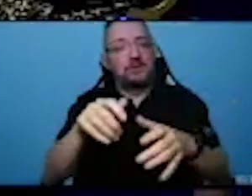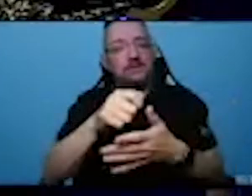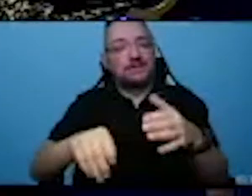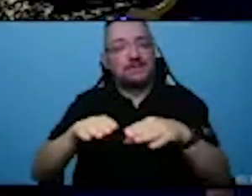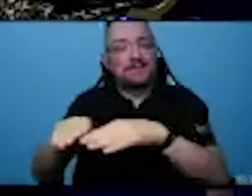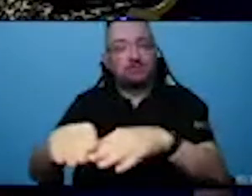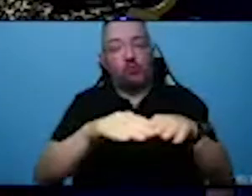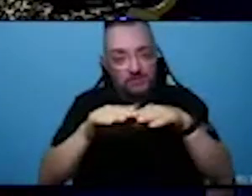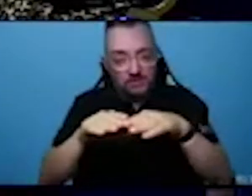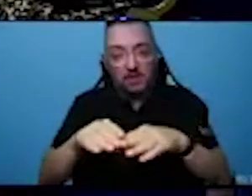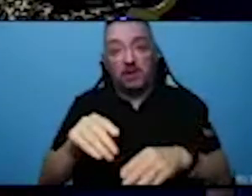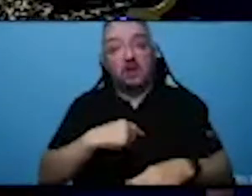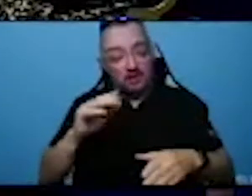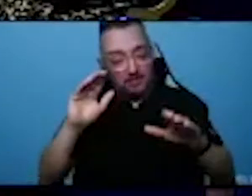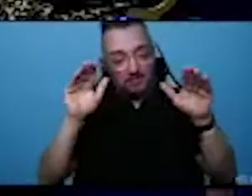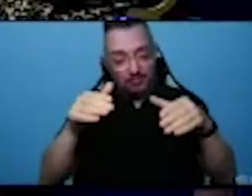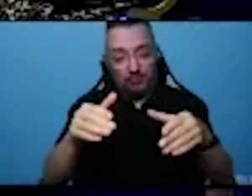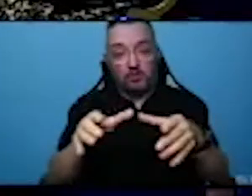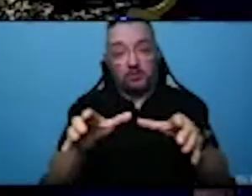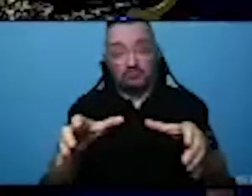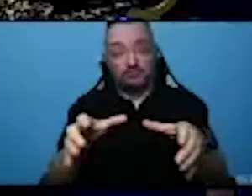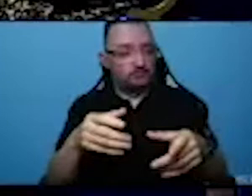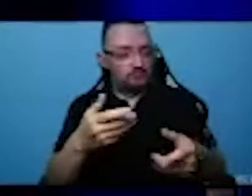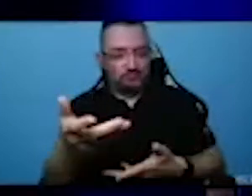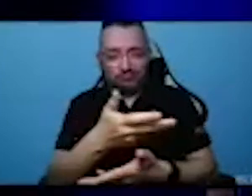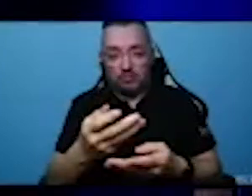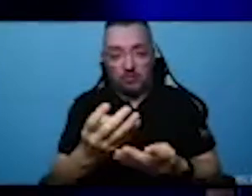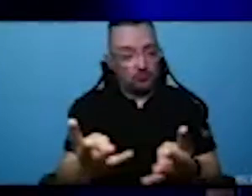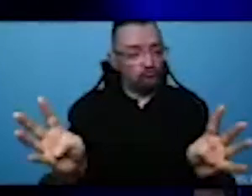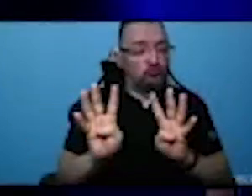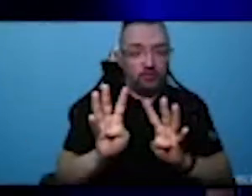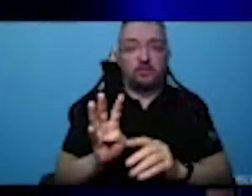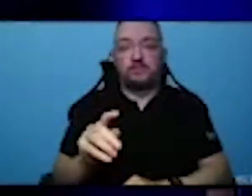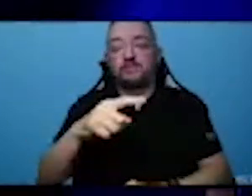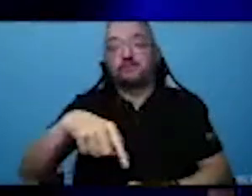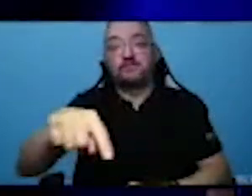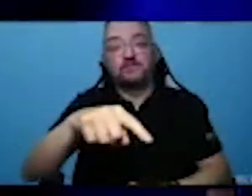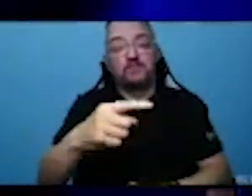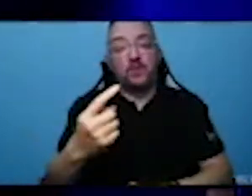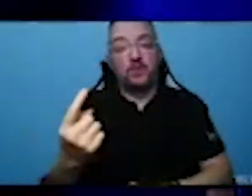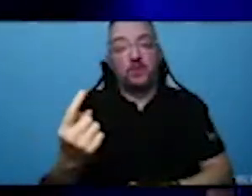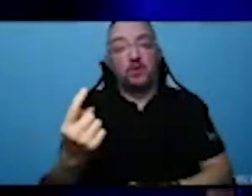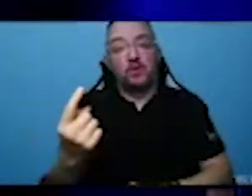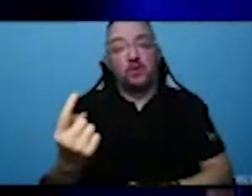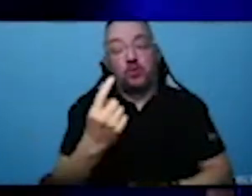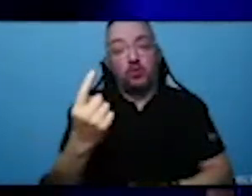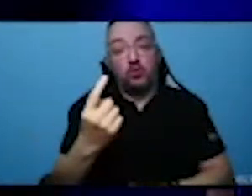surprise to many of our Chairs here today, that those people who utilise public services the most, are often